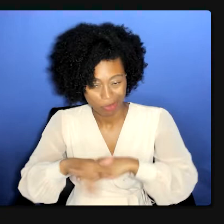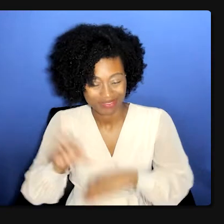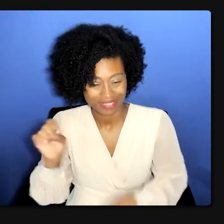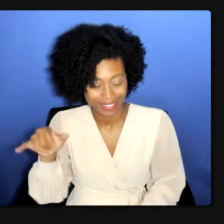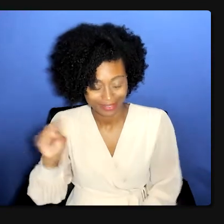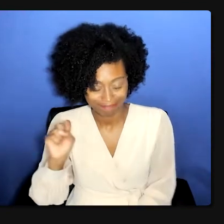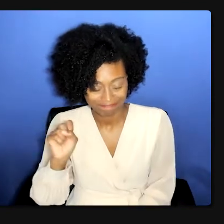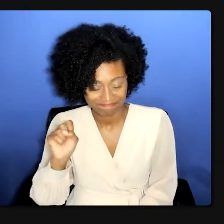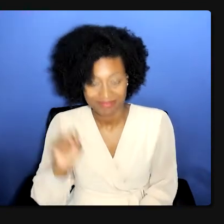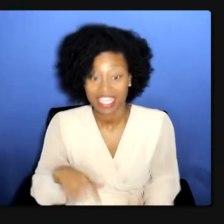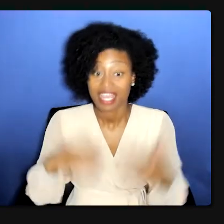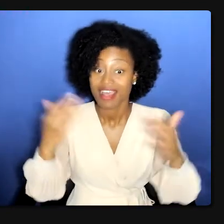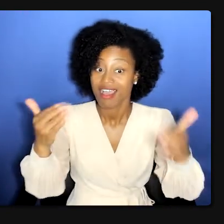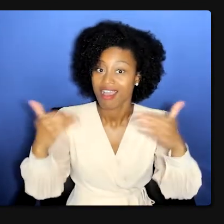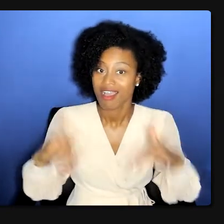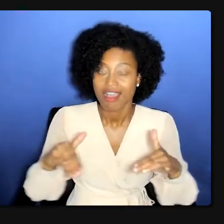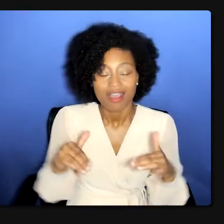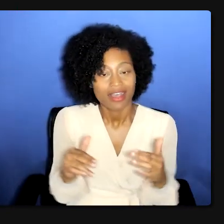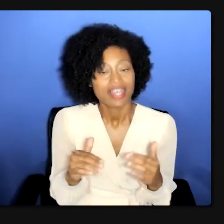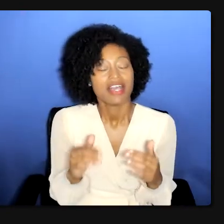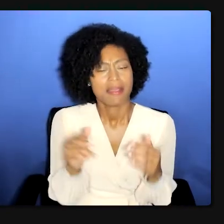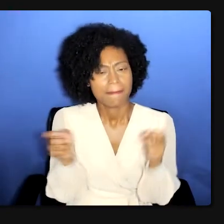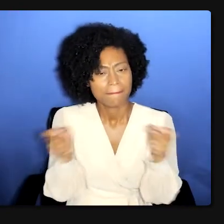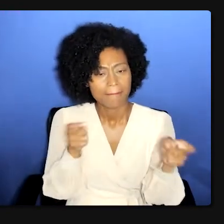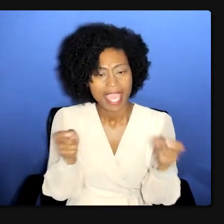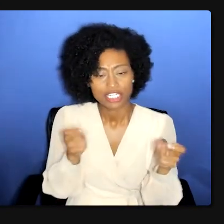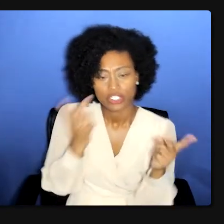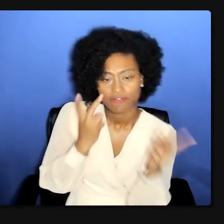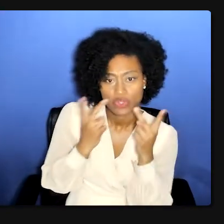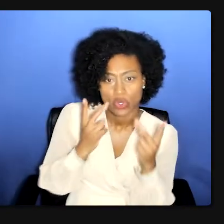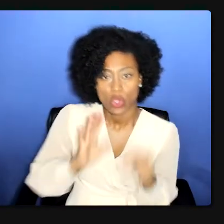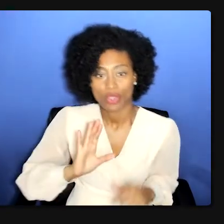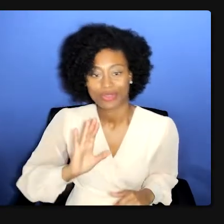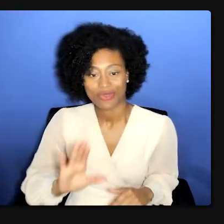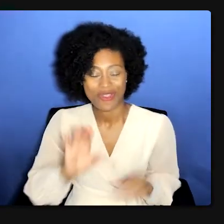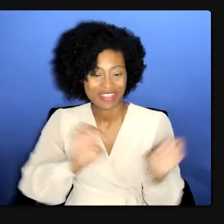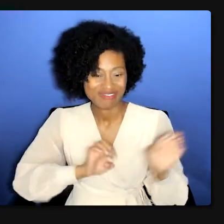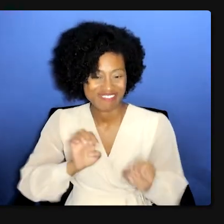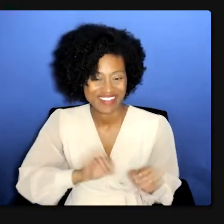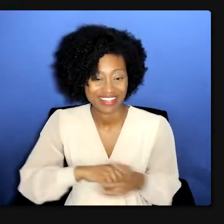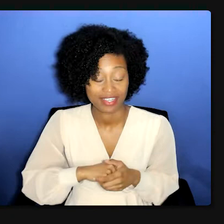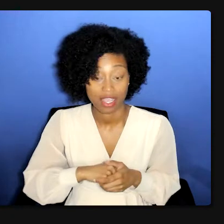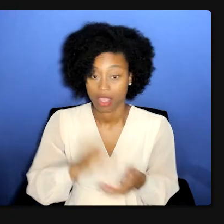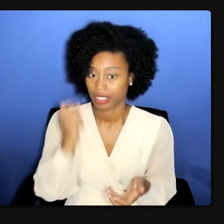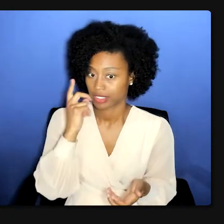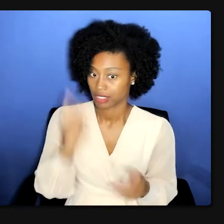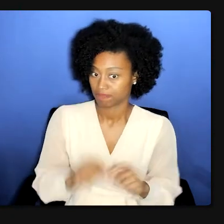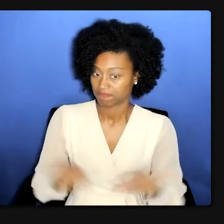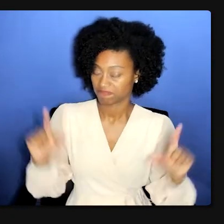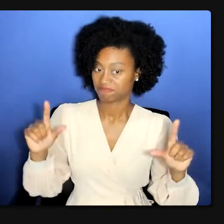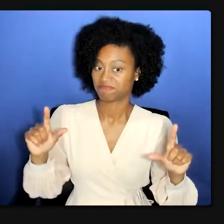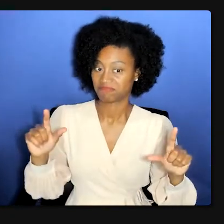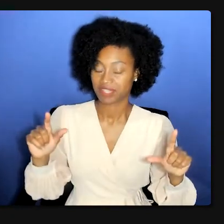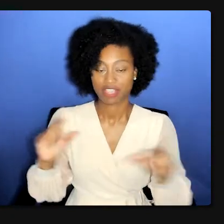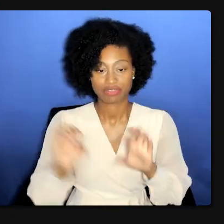Next, let's go over how to view and manage your experiments. Here you can see the landing page of experimentation,